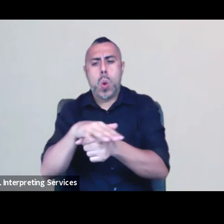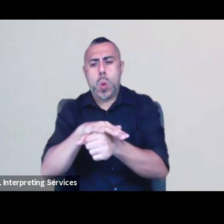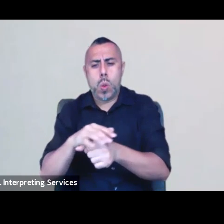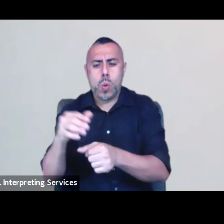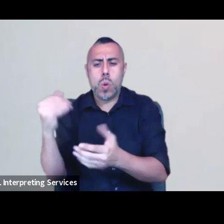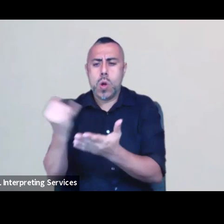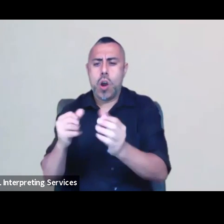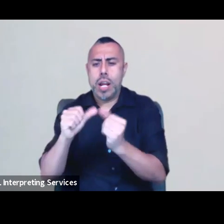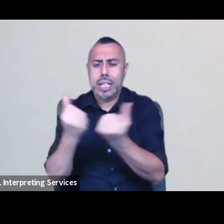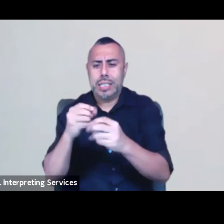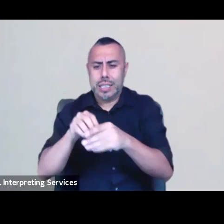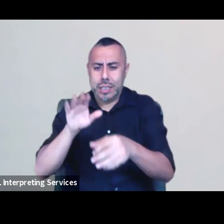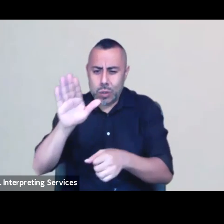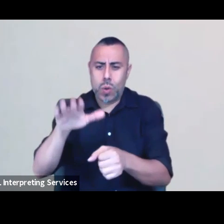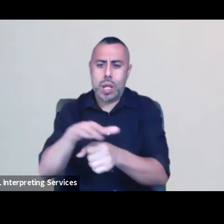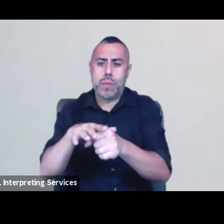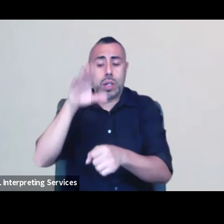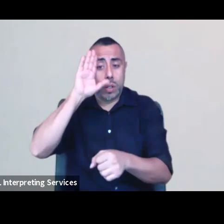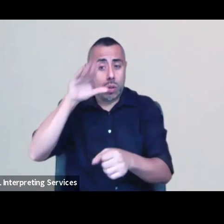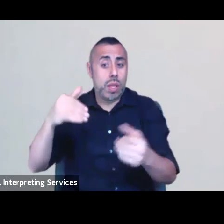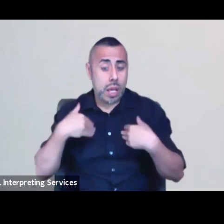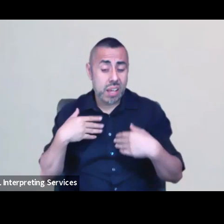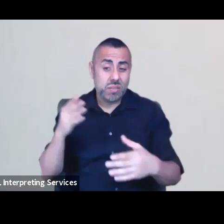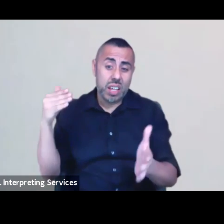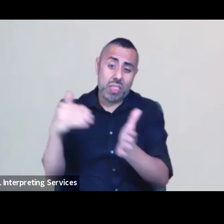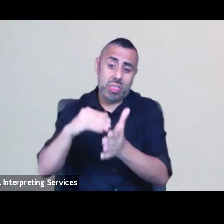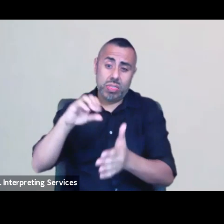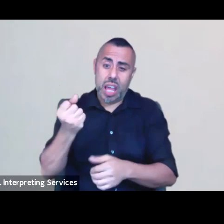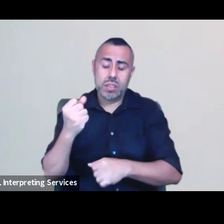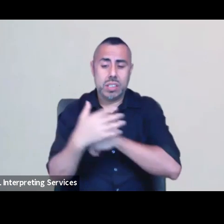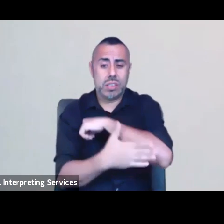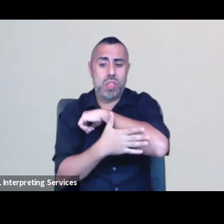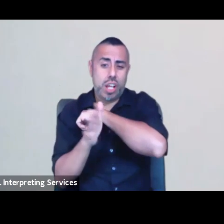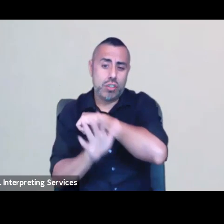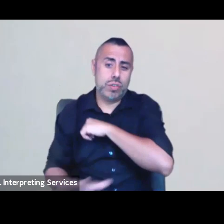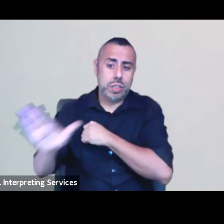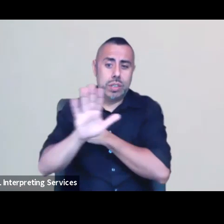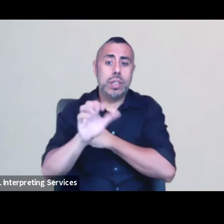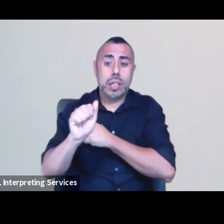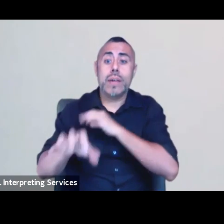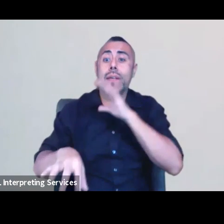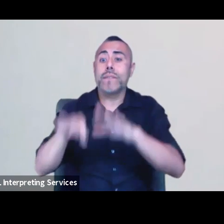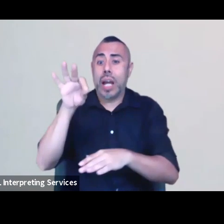There are thousands nationwide and you can find those agencies that are recent grantees